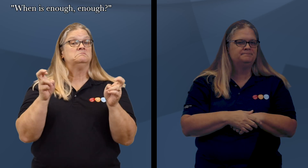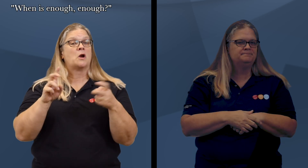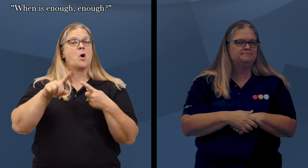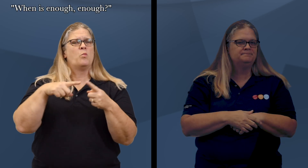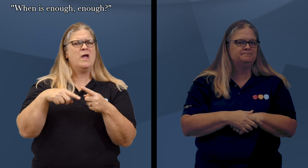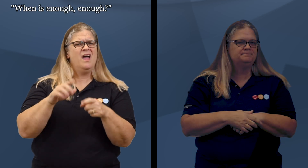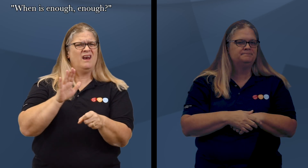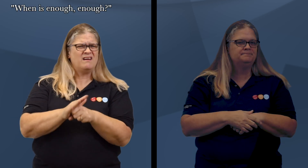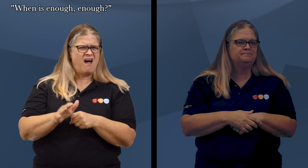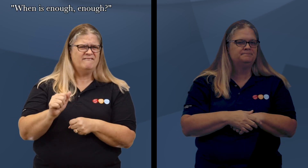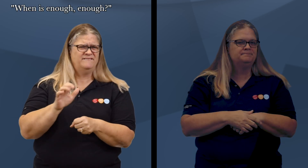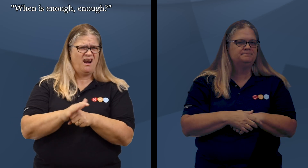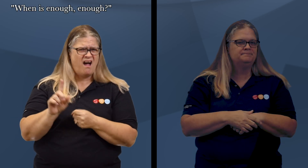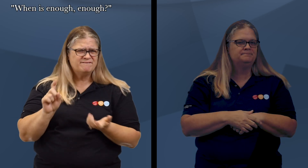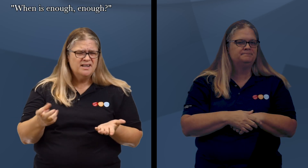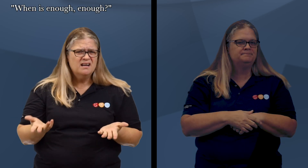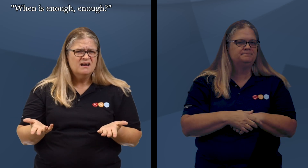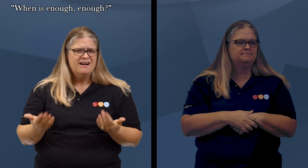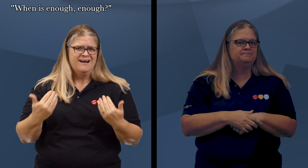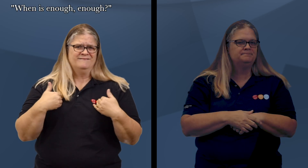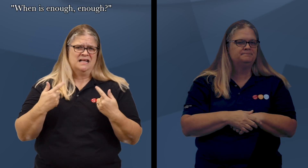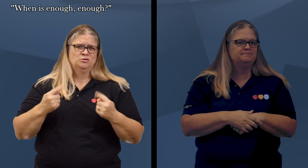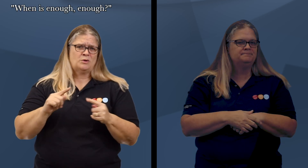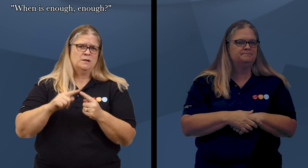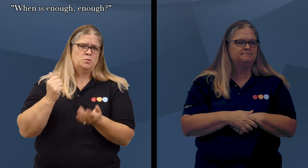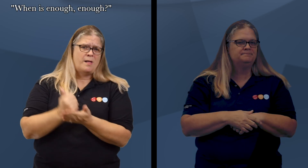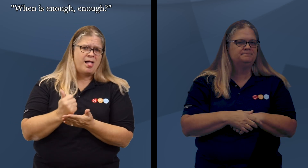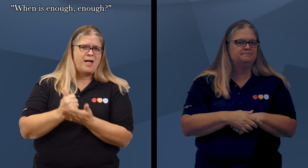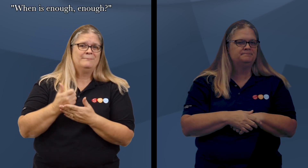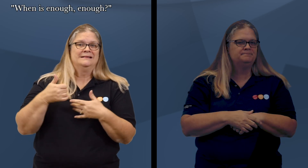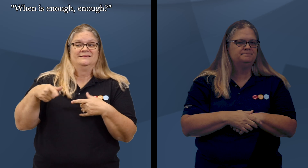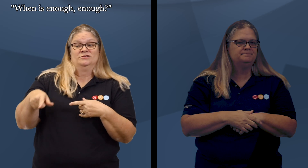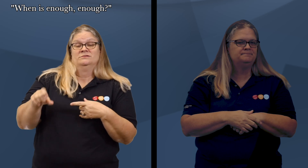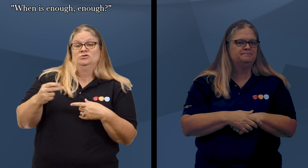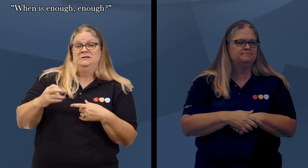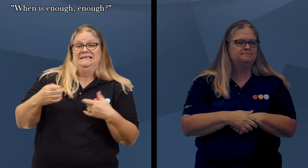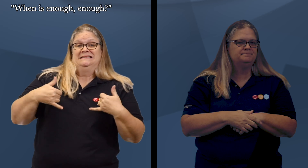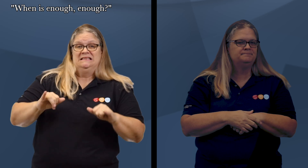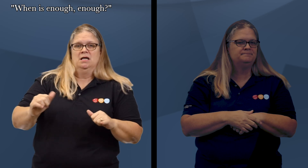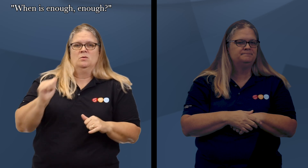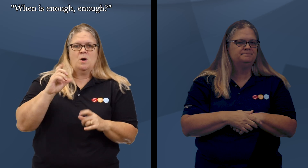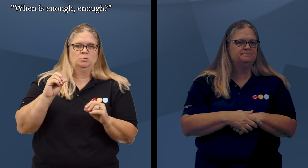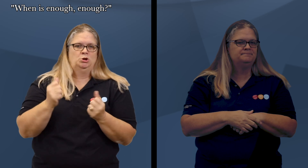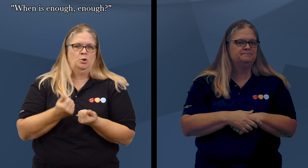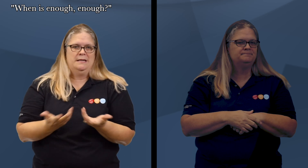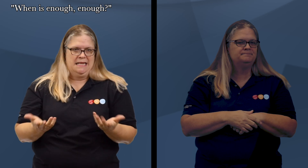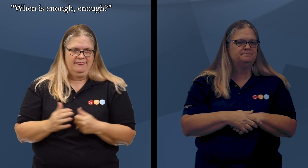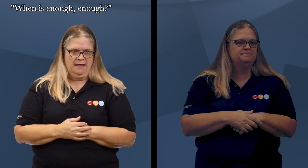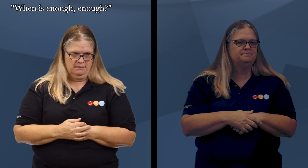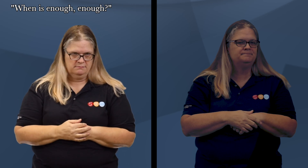"When is enough enough? I've tried to help, and she still won't do anything."